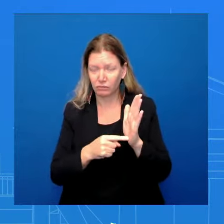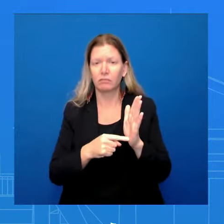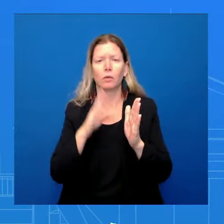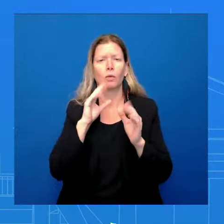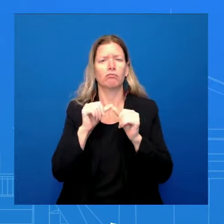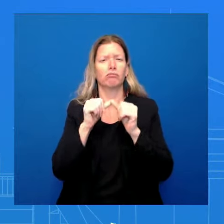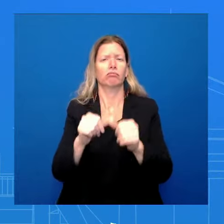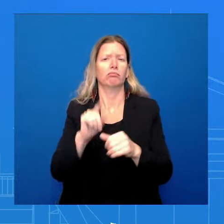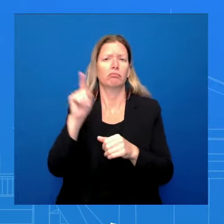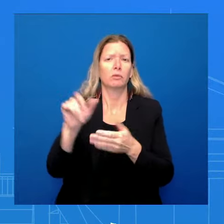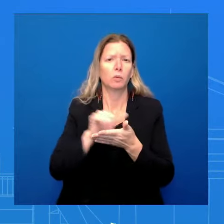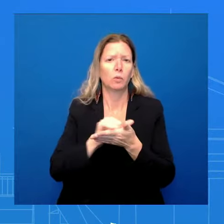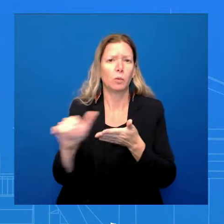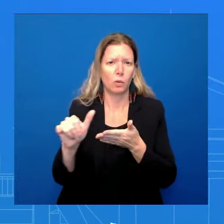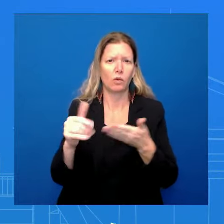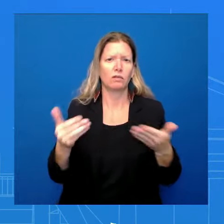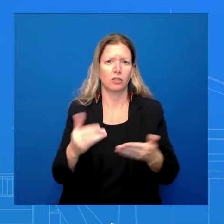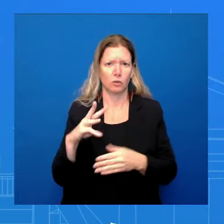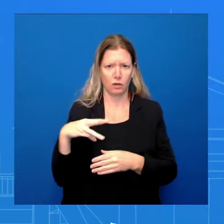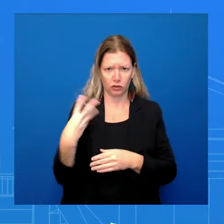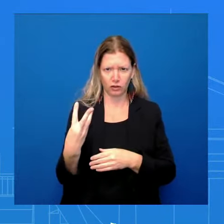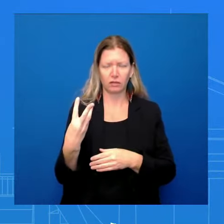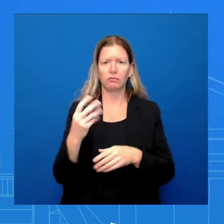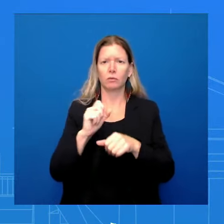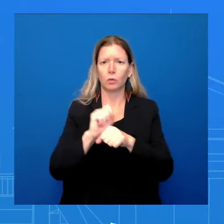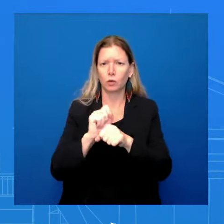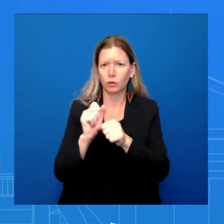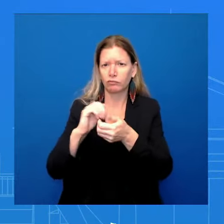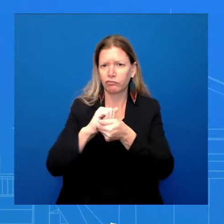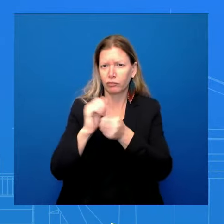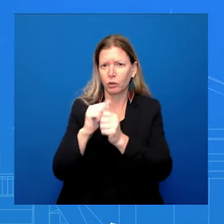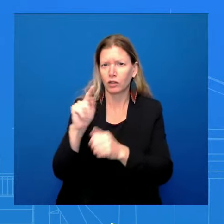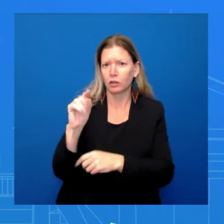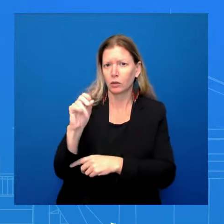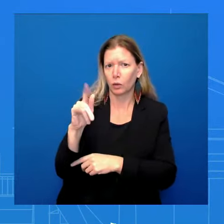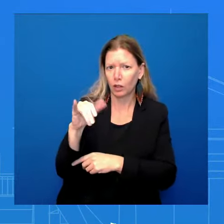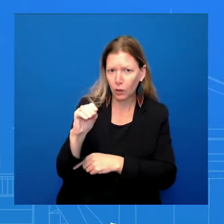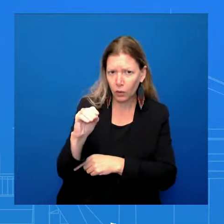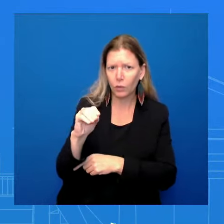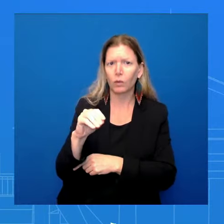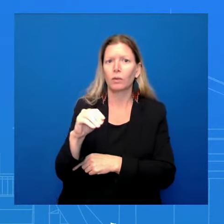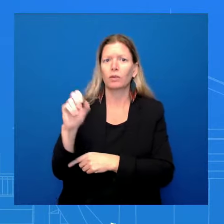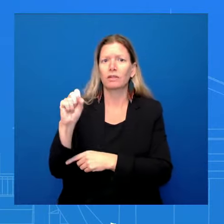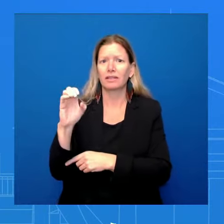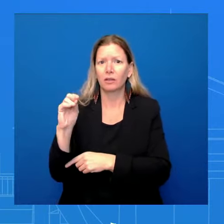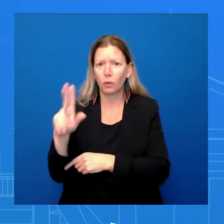to continue to raise the fact that these resolutions are on the books and that they need to be enforced. I would not put Russia and China